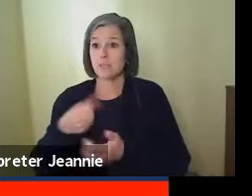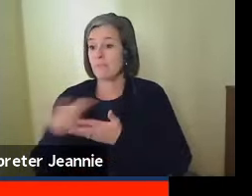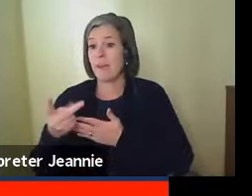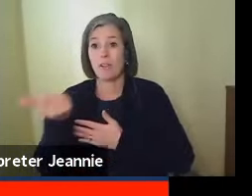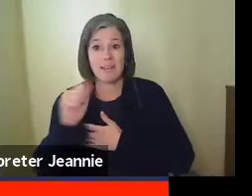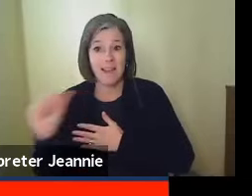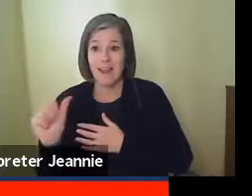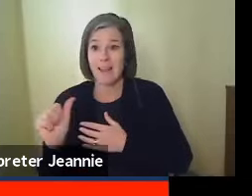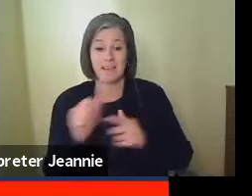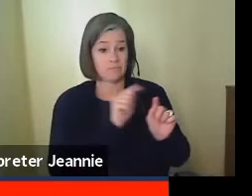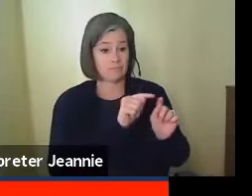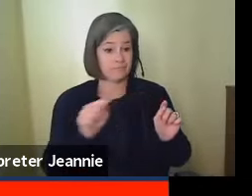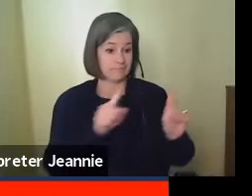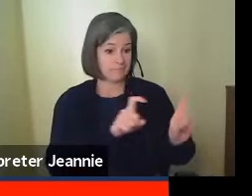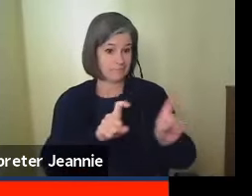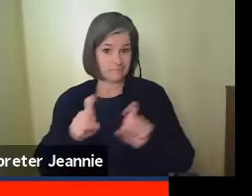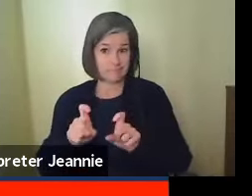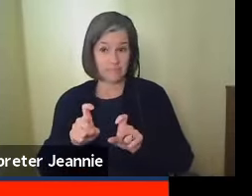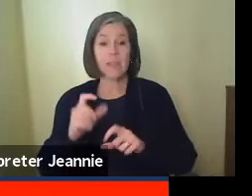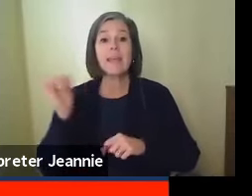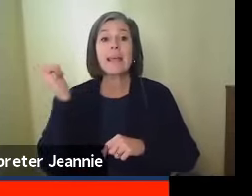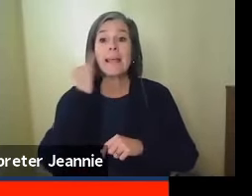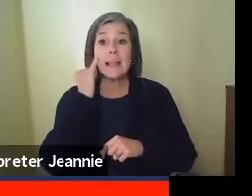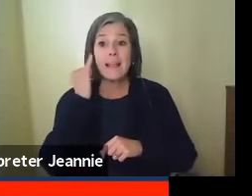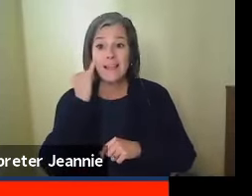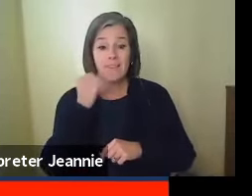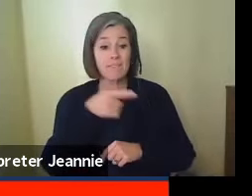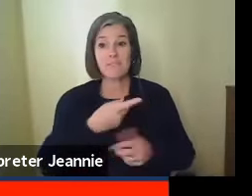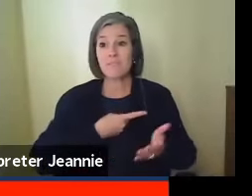If that happens, the feds would have put in millions or billions of dollars into